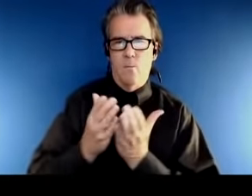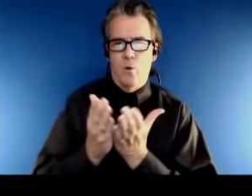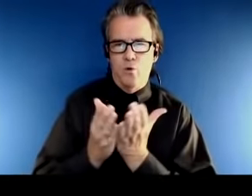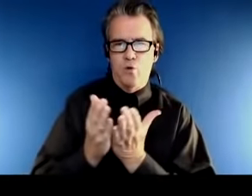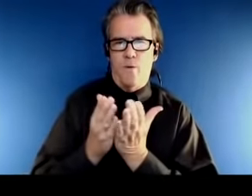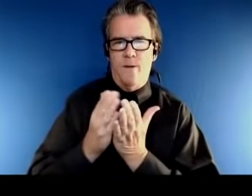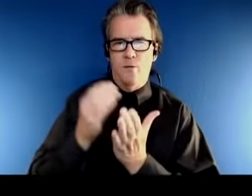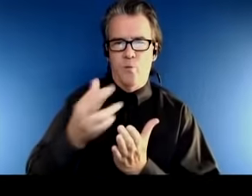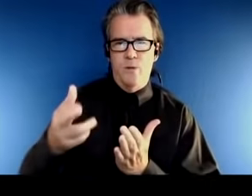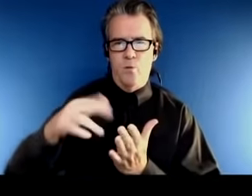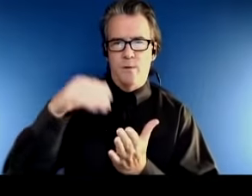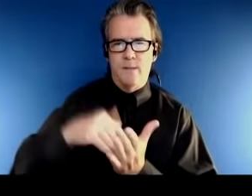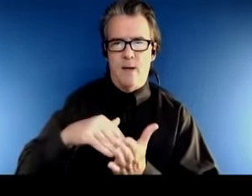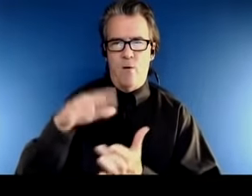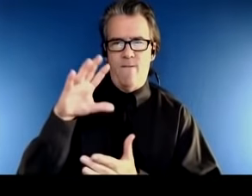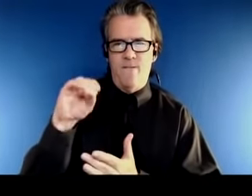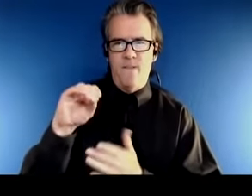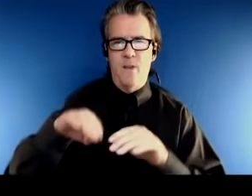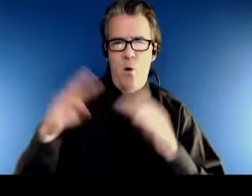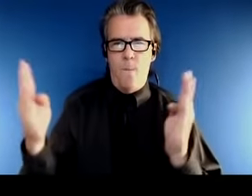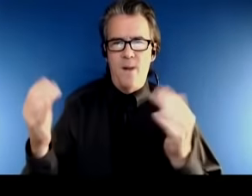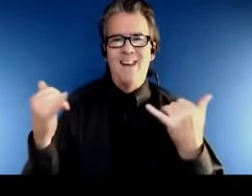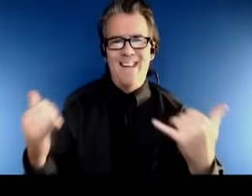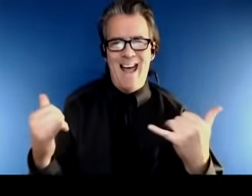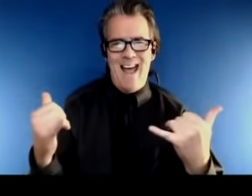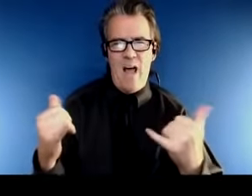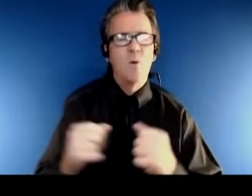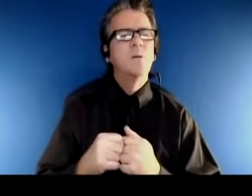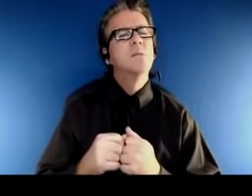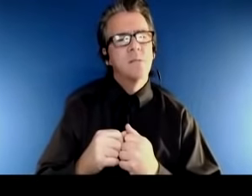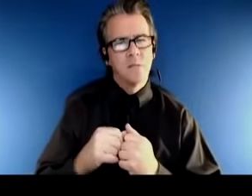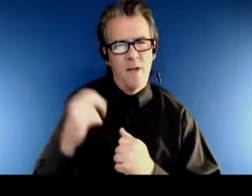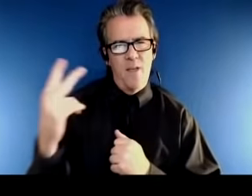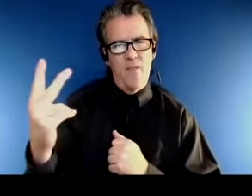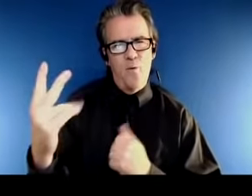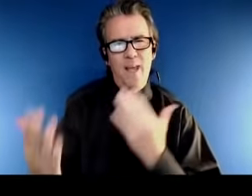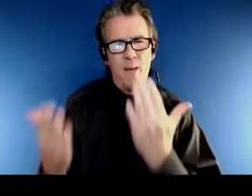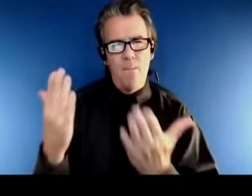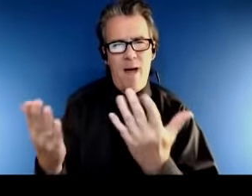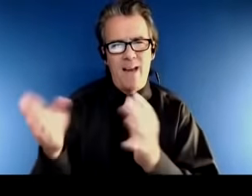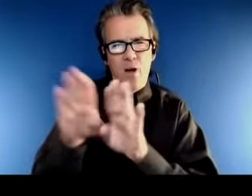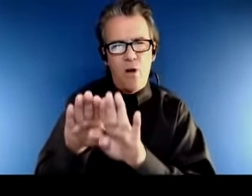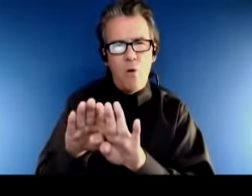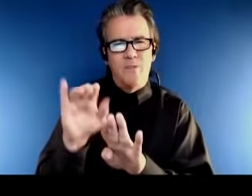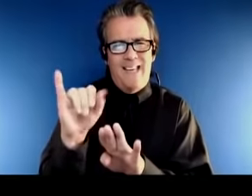And when I call on you, please ask both questions right off the top, and then we'll direct them to the right person to answer your question.